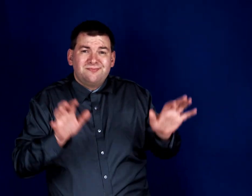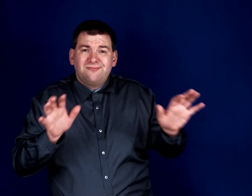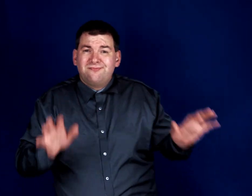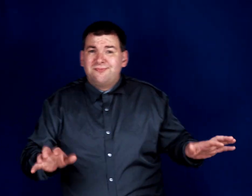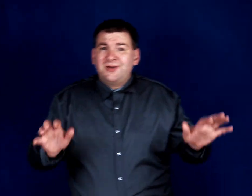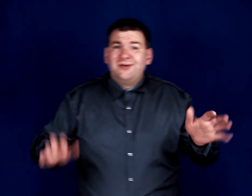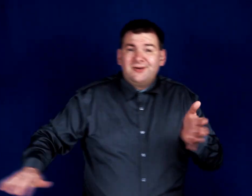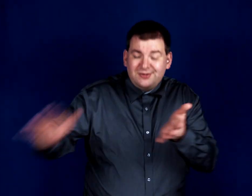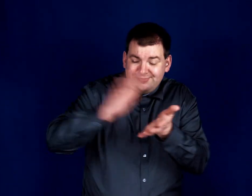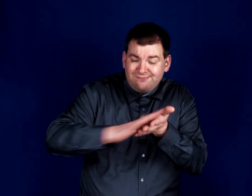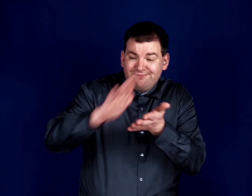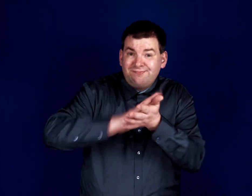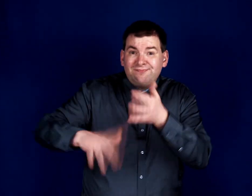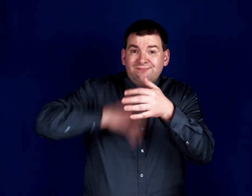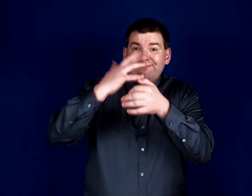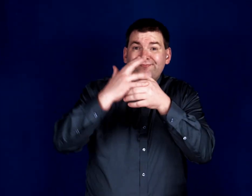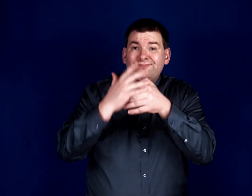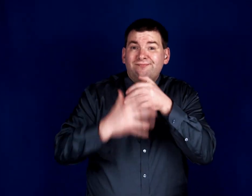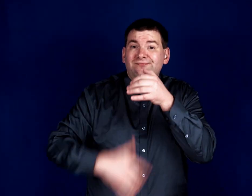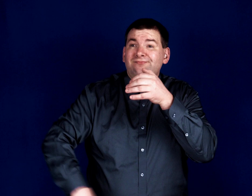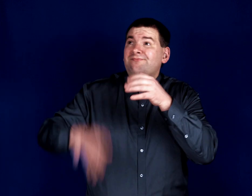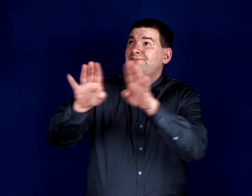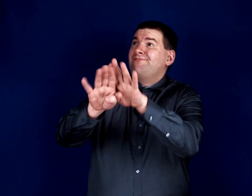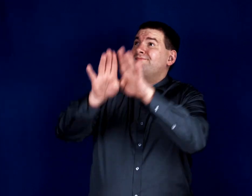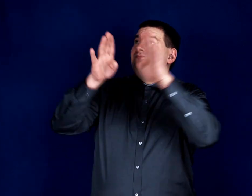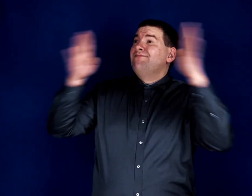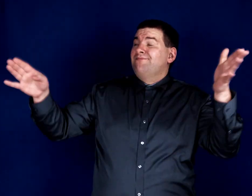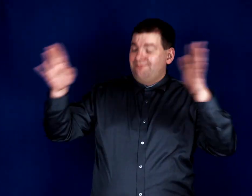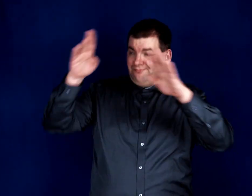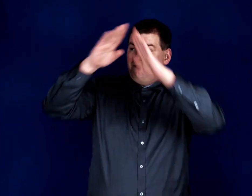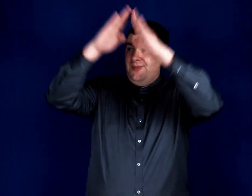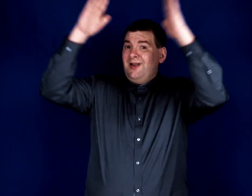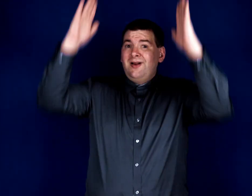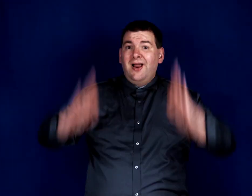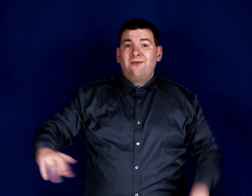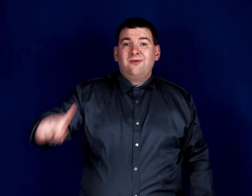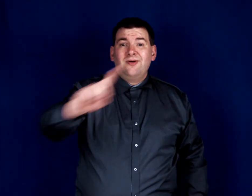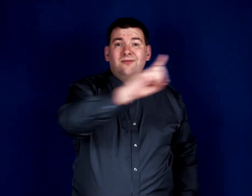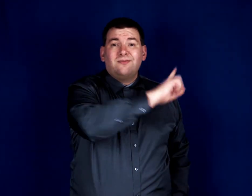A cleansing fountain opened up in the house